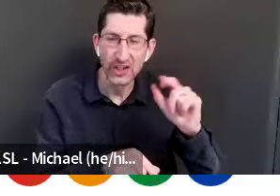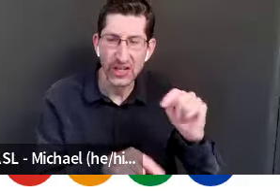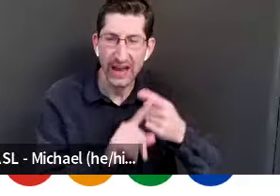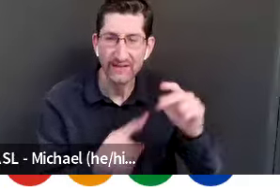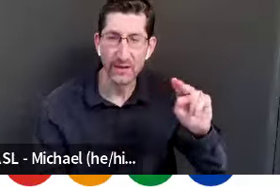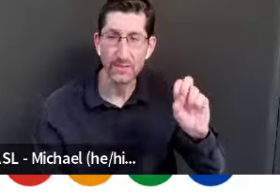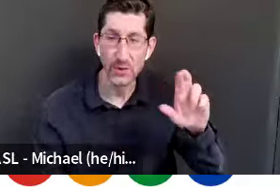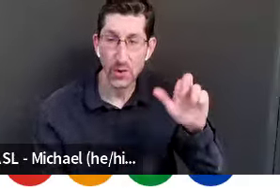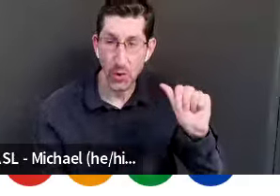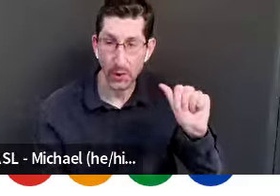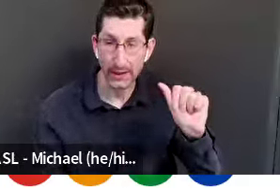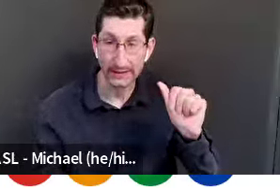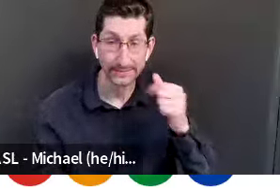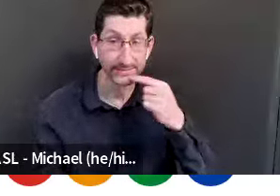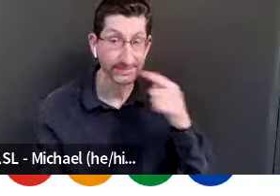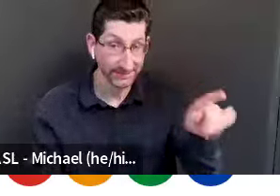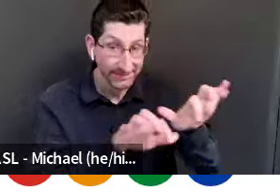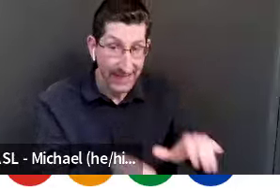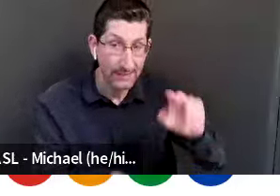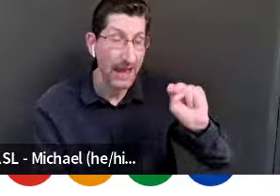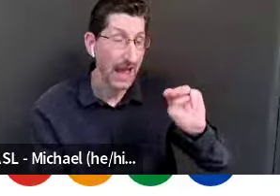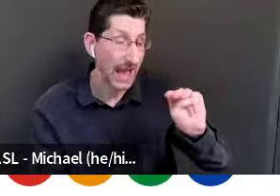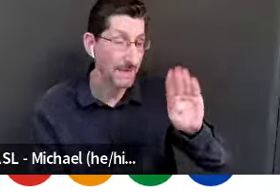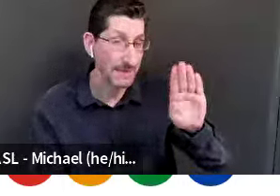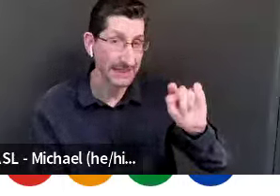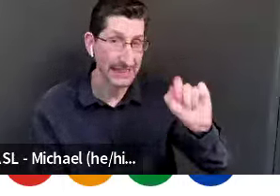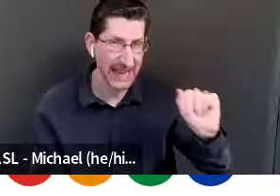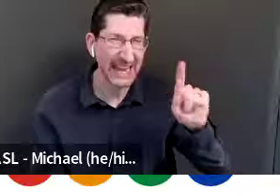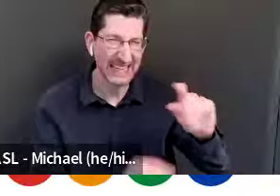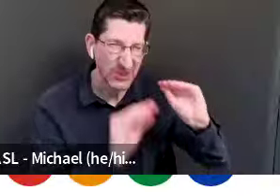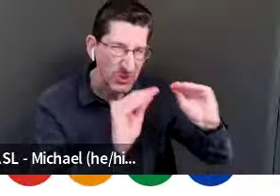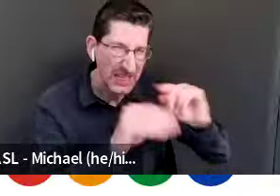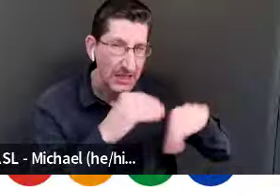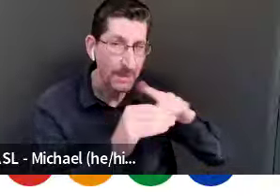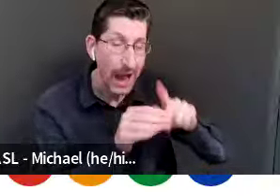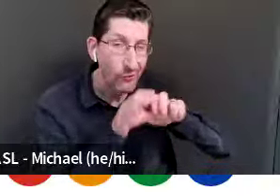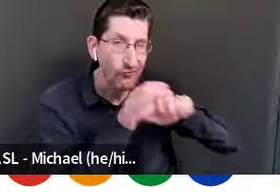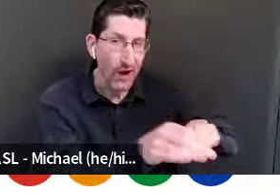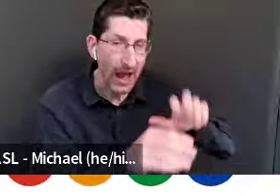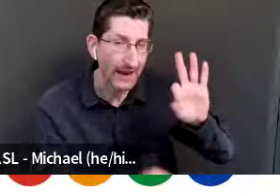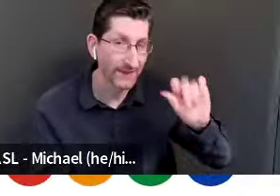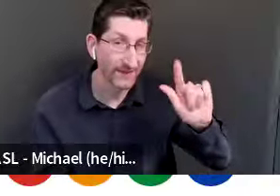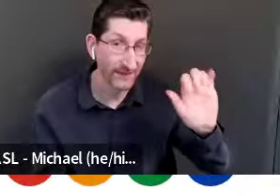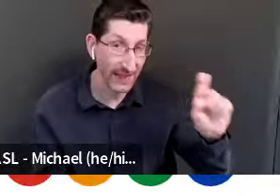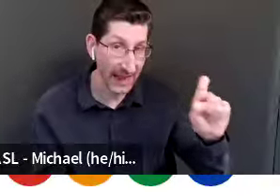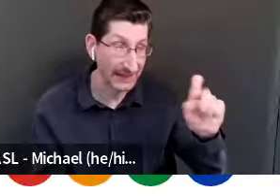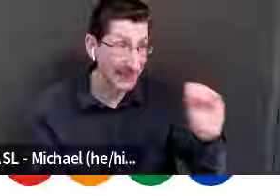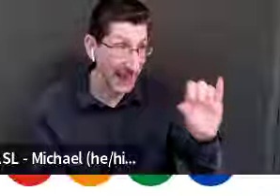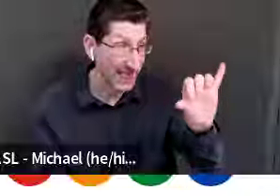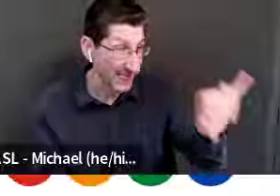BEFORE I GO TO NICK LAS